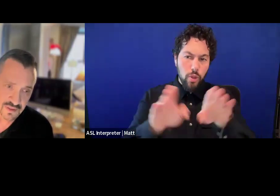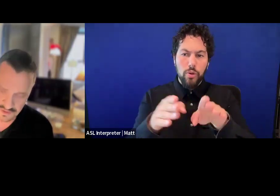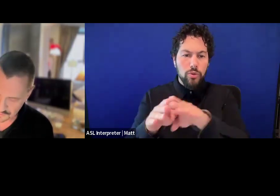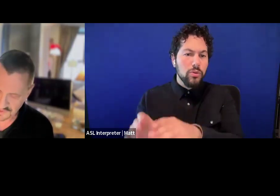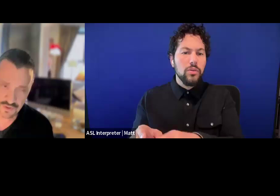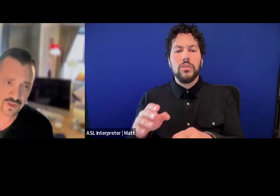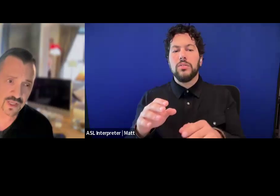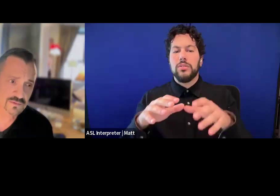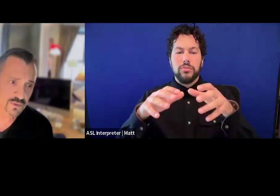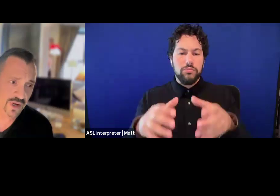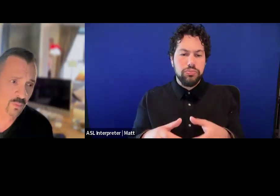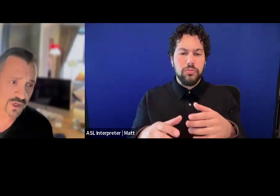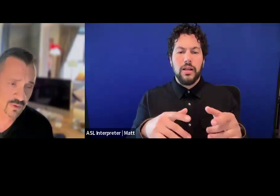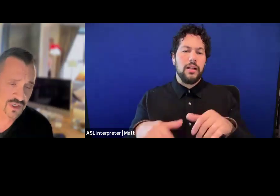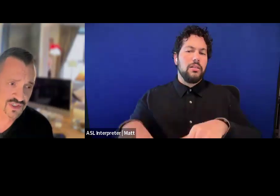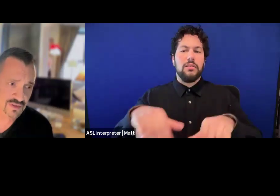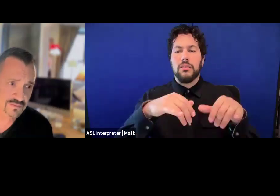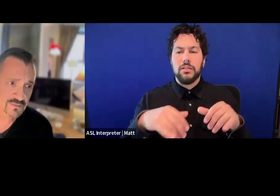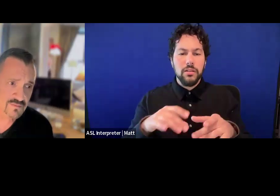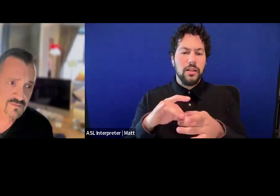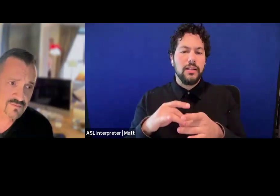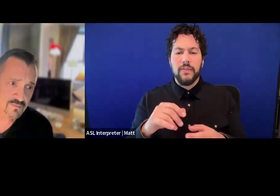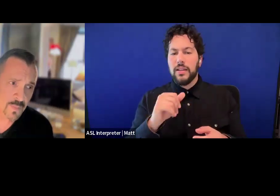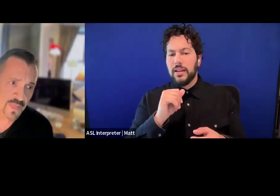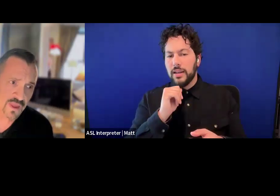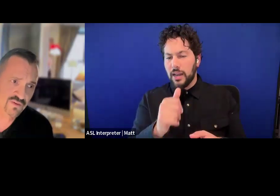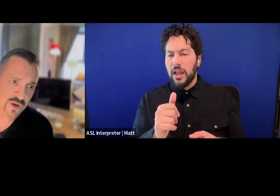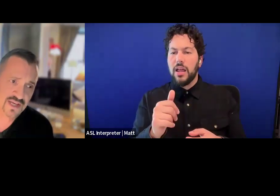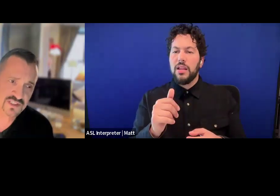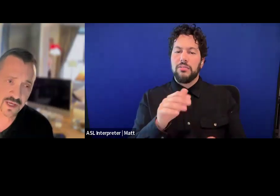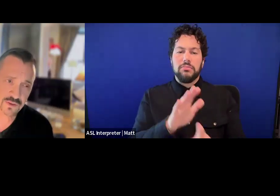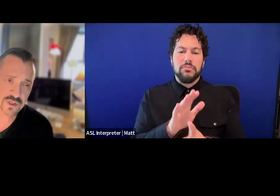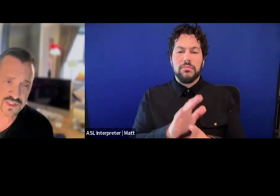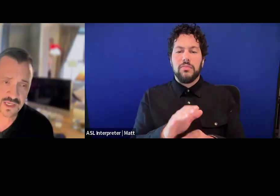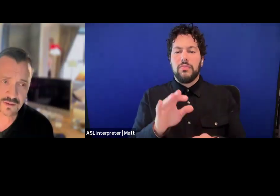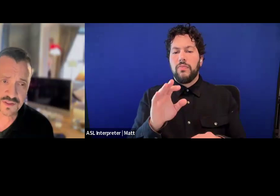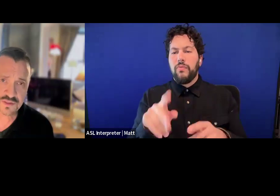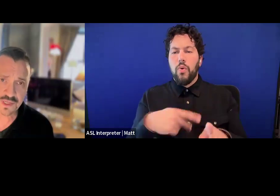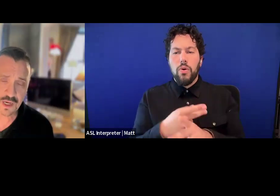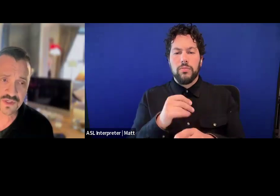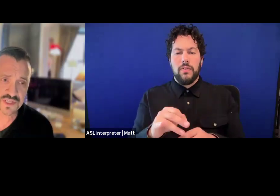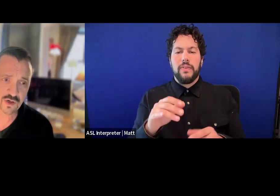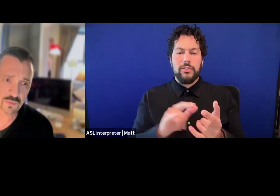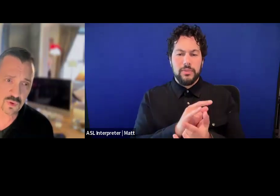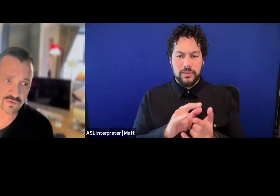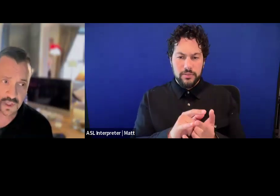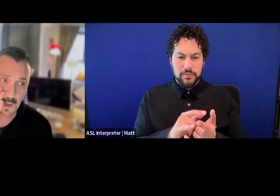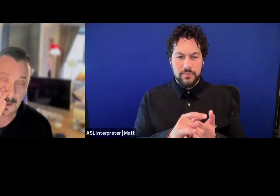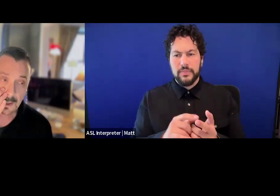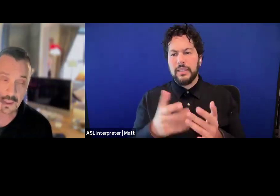To return, then, to my opening question. If we ask not who desires, but how desire moves,